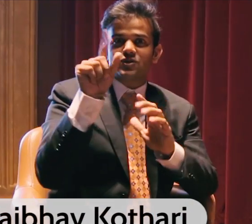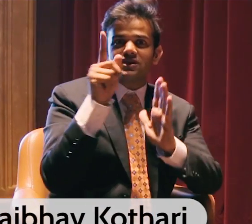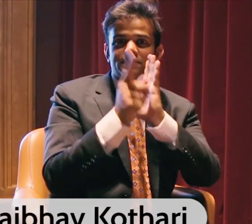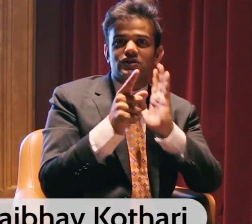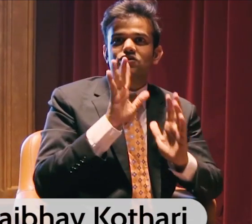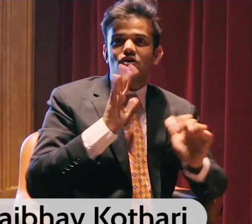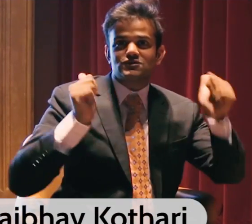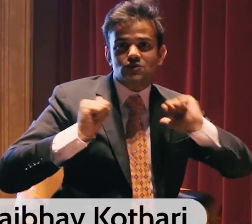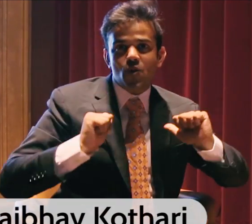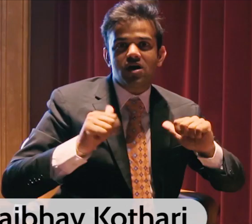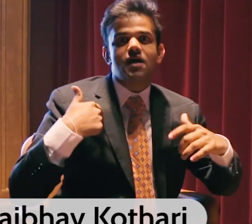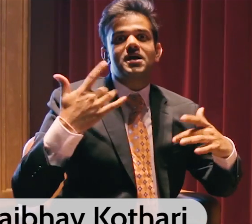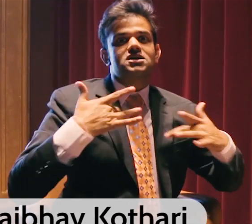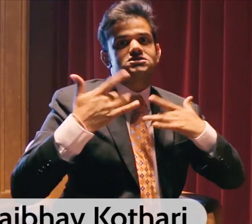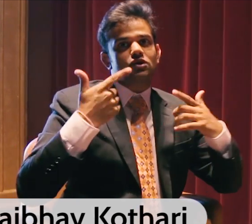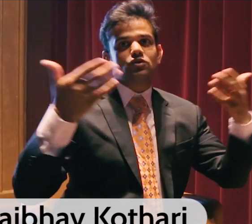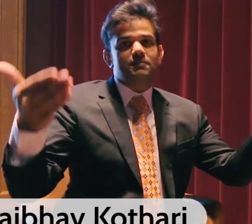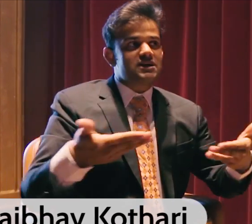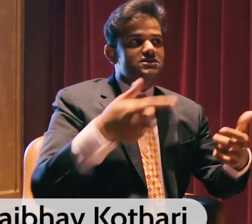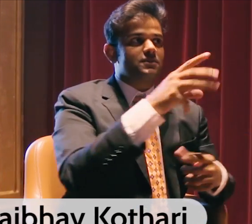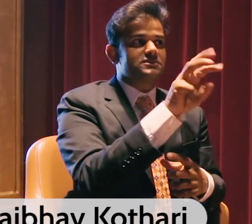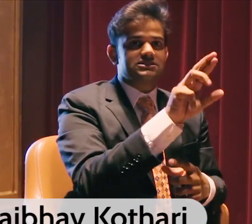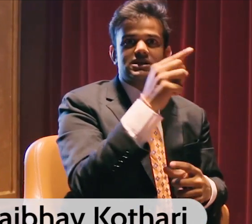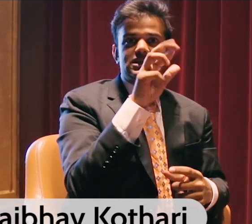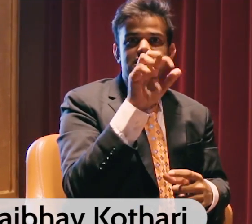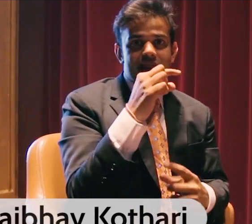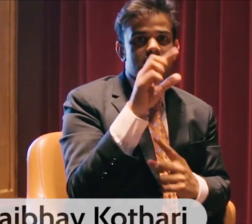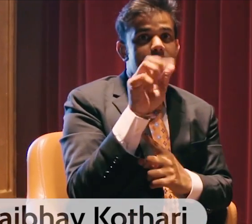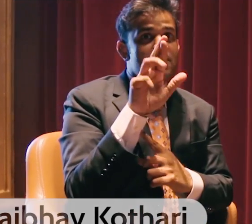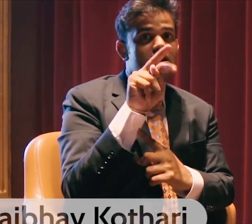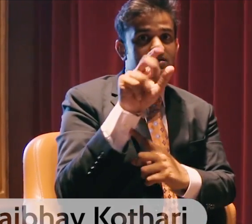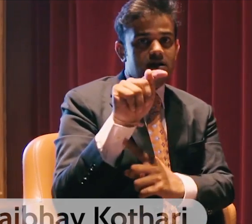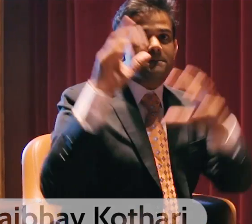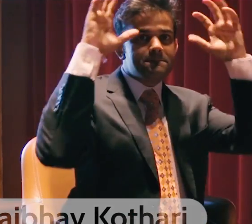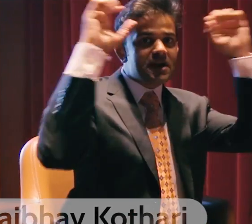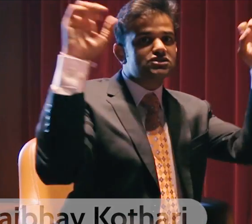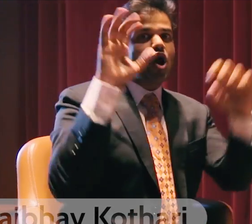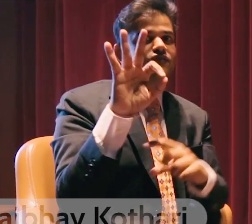Welcome to the 20 Minute Talk Show. I'm excited to introduce Mr. Greg Barnett